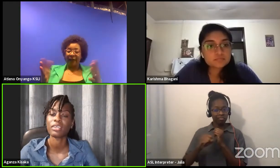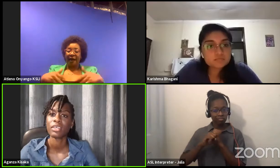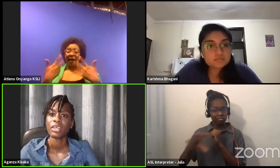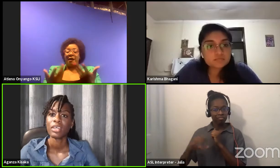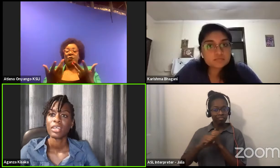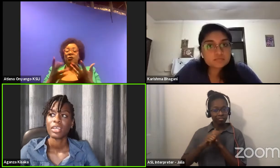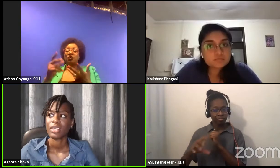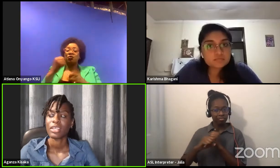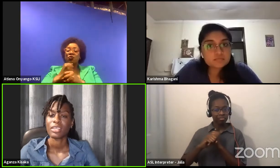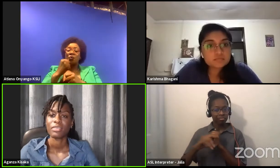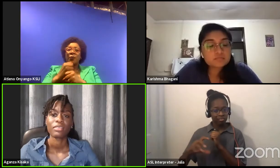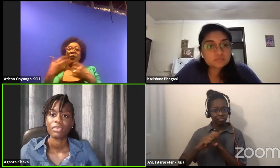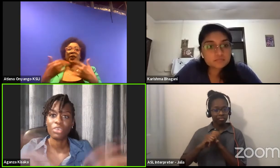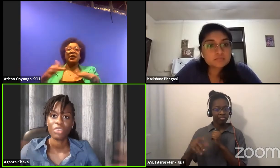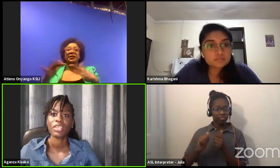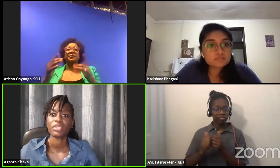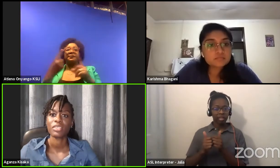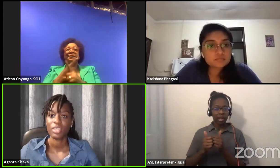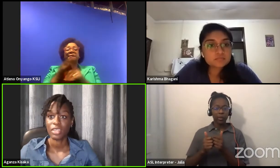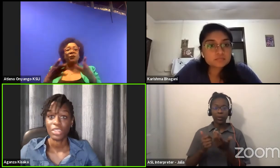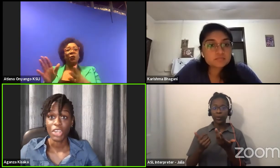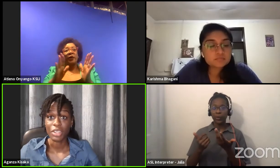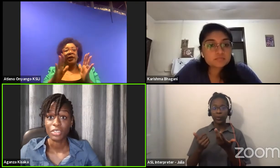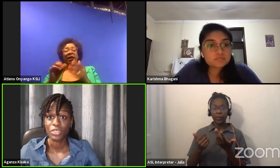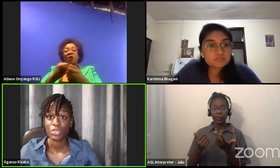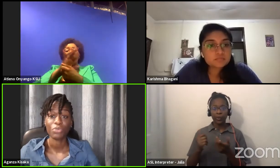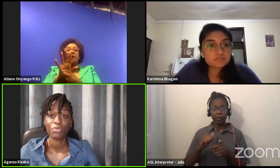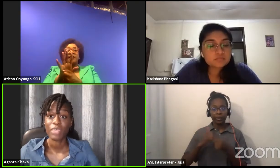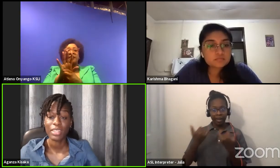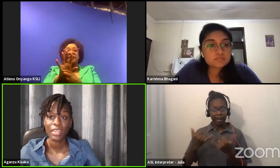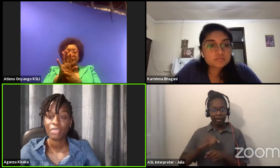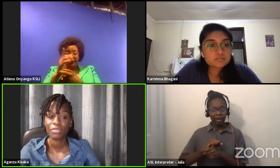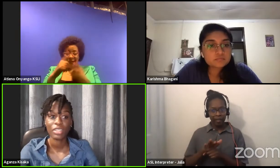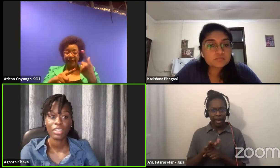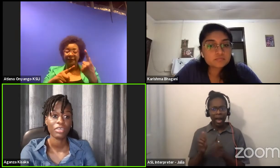in a COVID year, so read that, read articles of theater